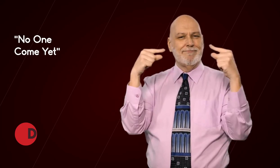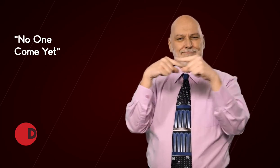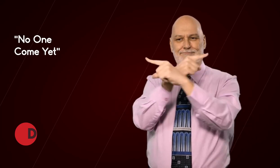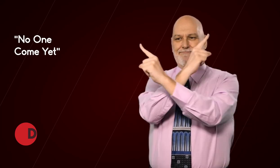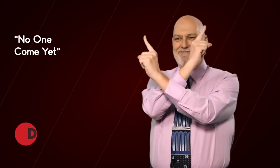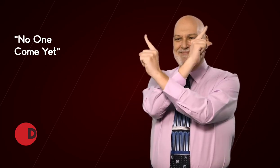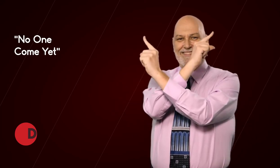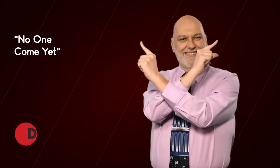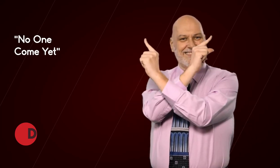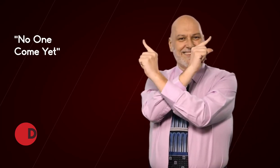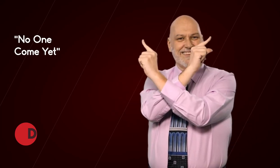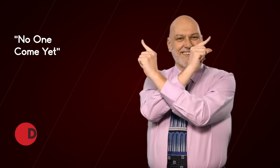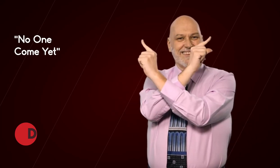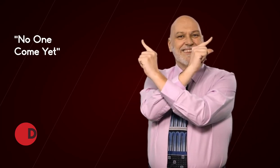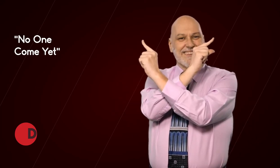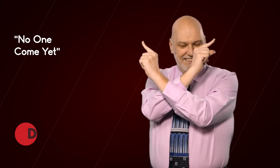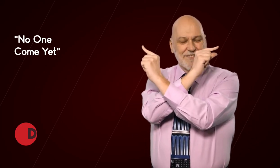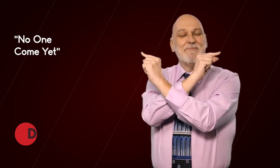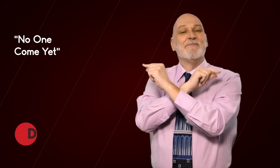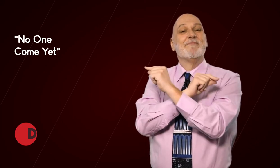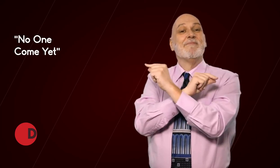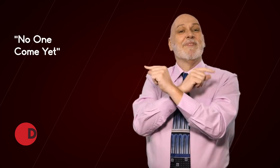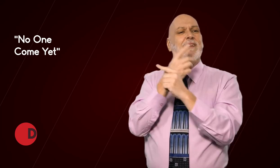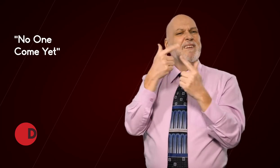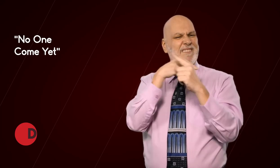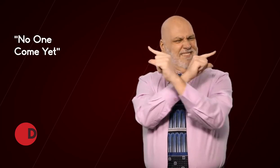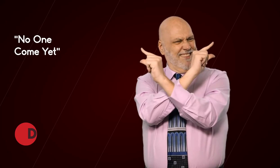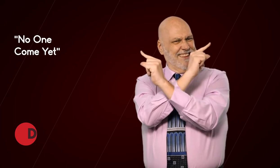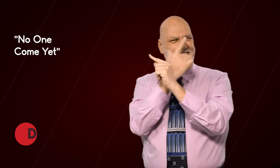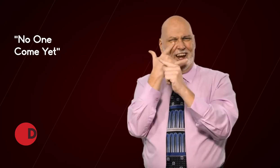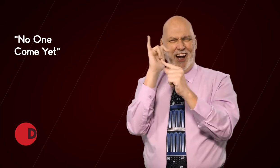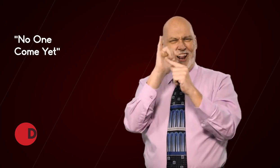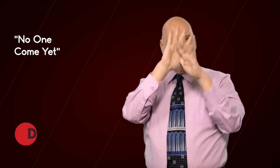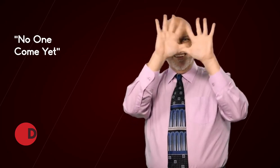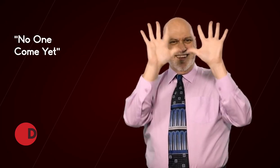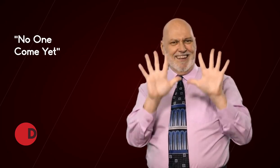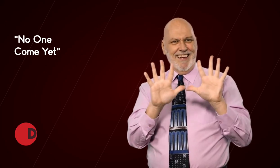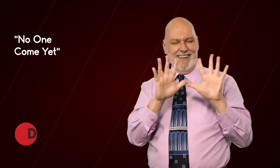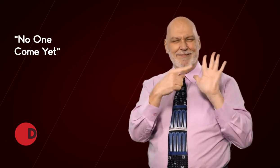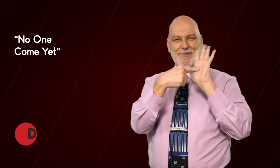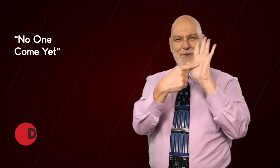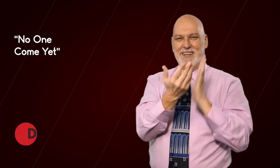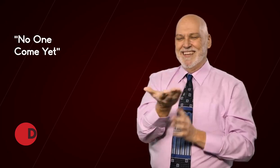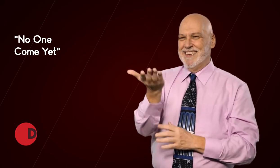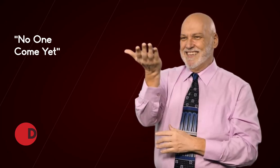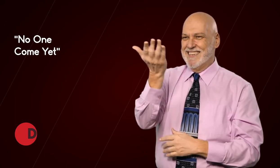You see the two heads looking in opposite directions.